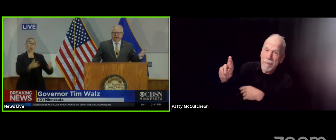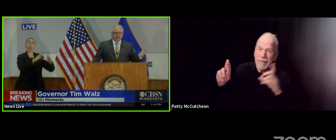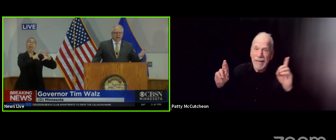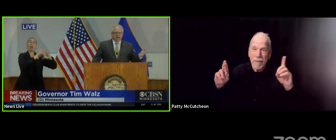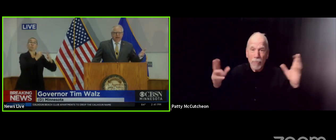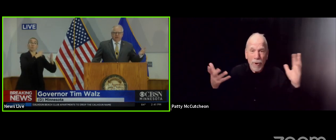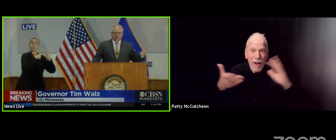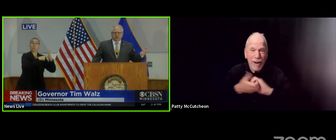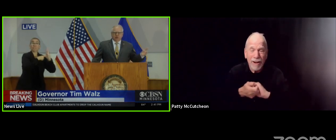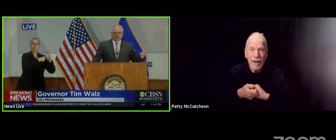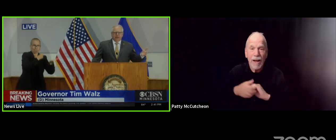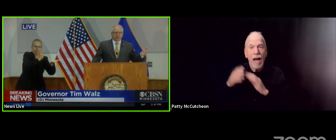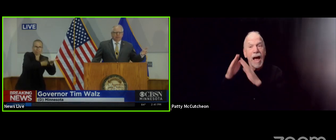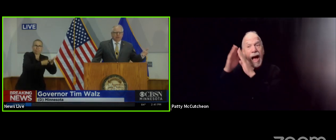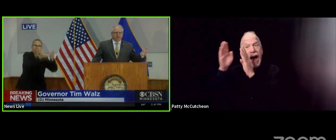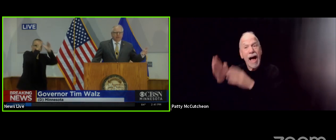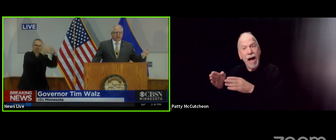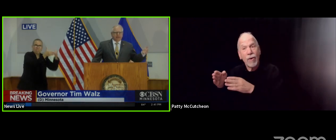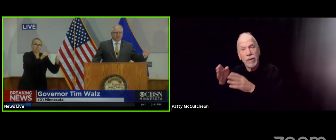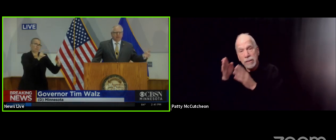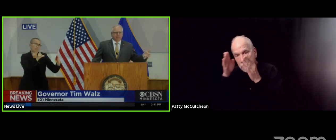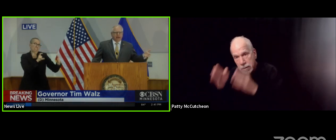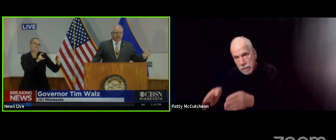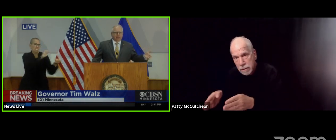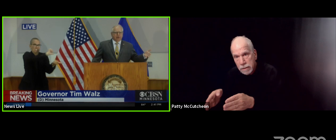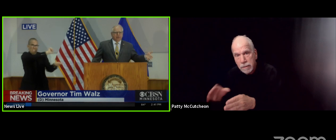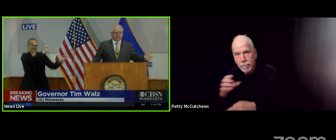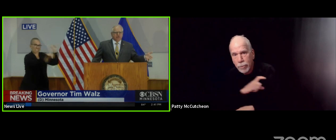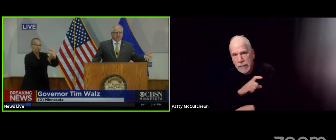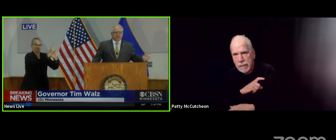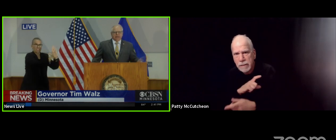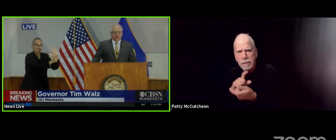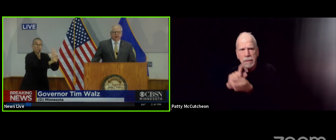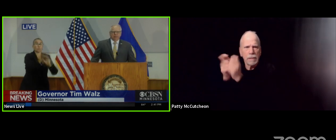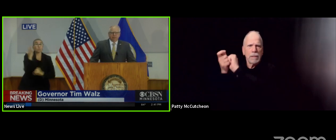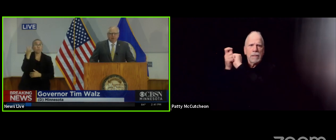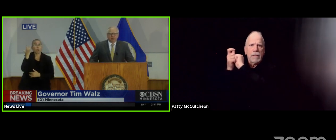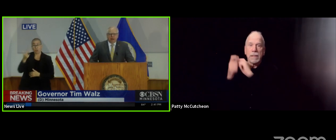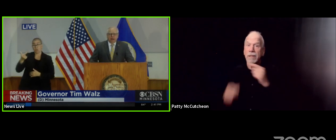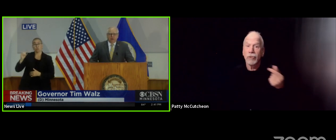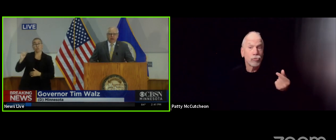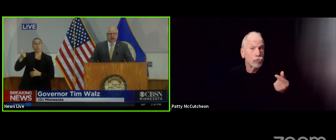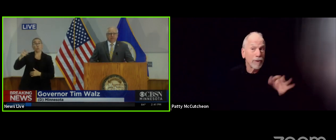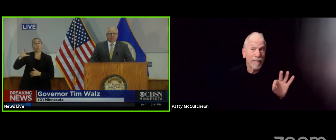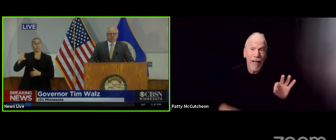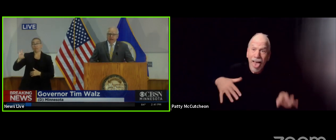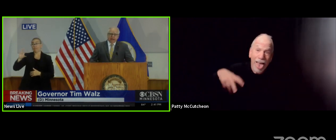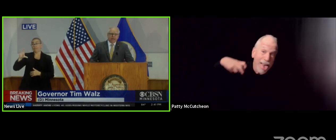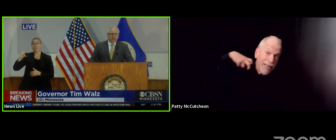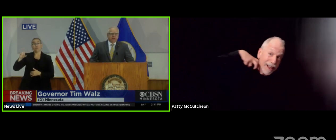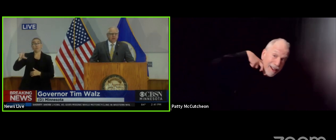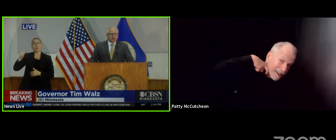HAD GEORGE FLOYD NOT BEEN PINNED ON THE NECK AND MURDERED OUT THERE ON THE STREET, I WOULD HAVE TO I SAW, THERE'S PROBABLY